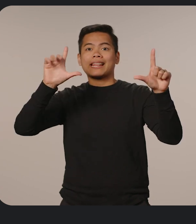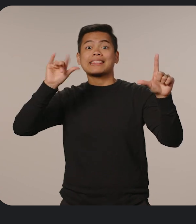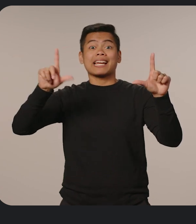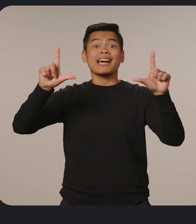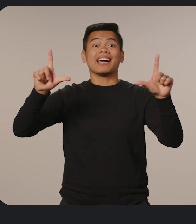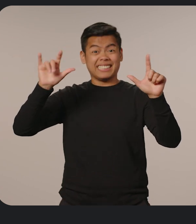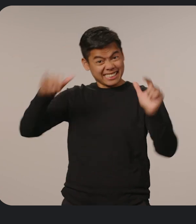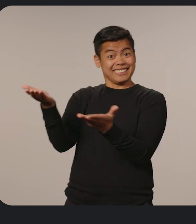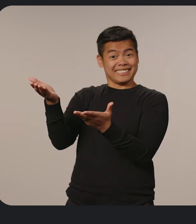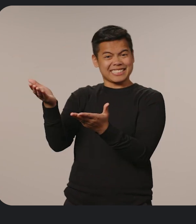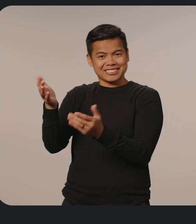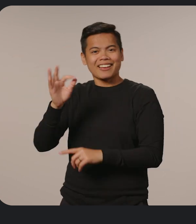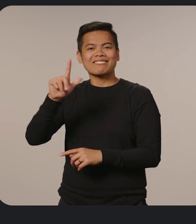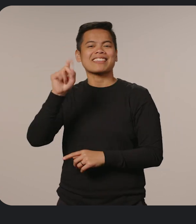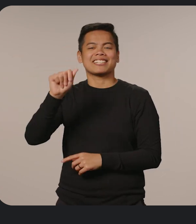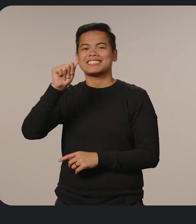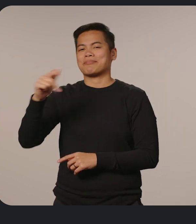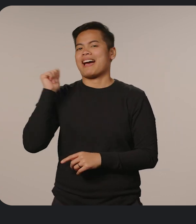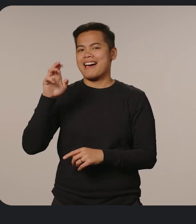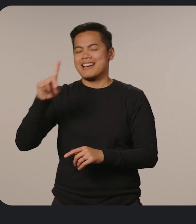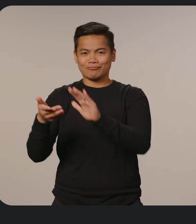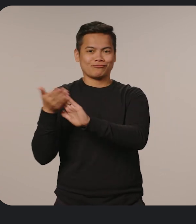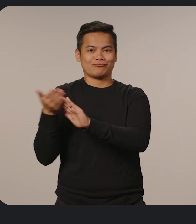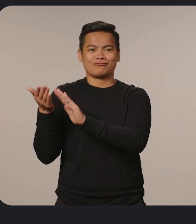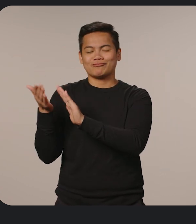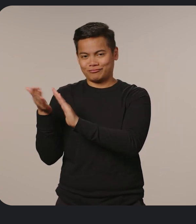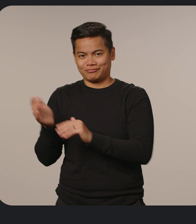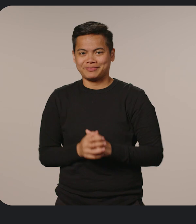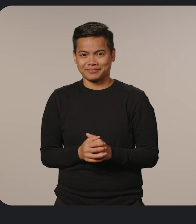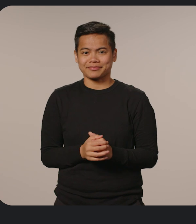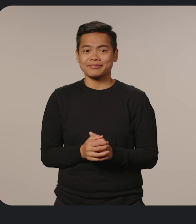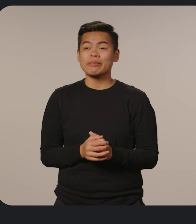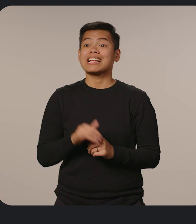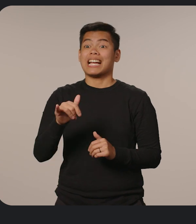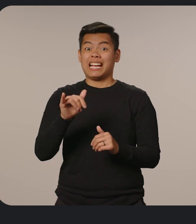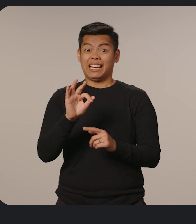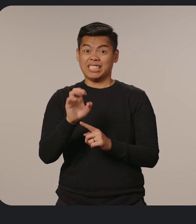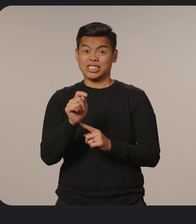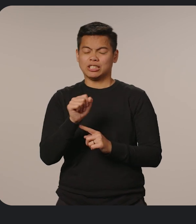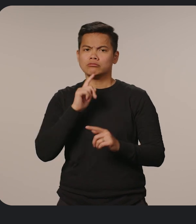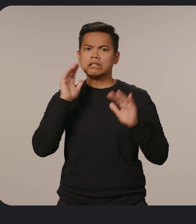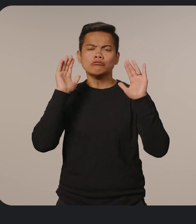and ta-da a flash cap back-end running on our preview channels